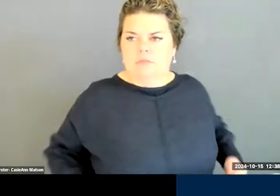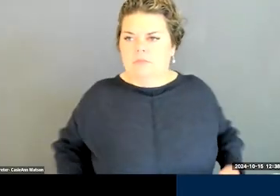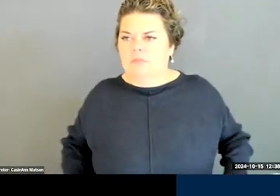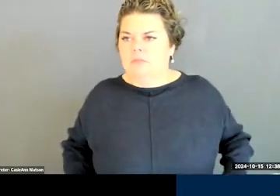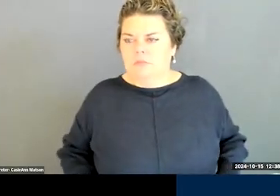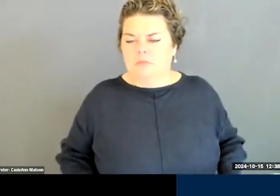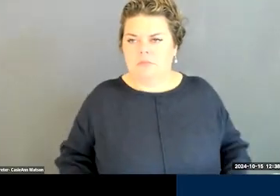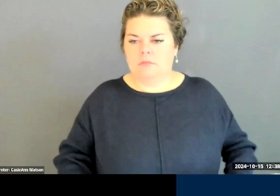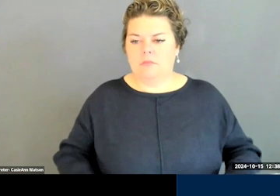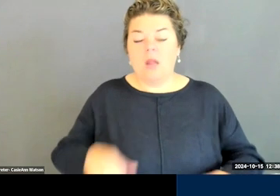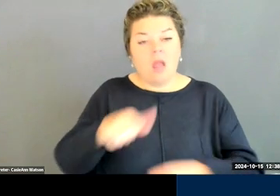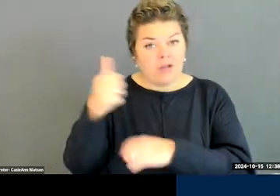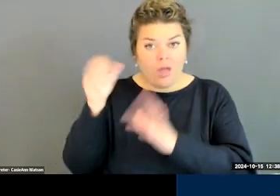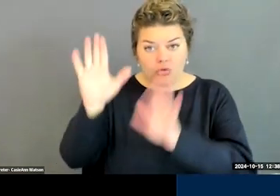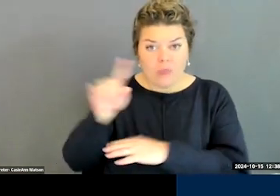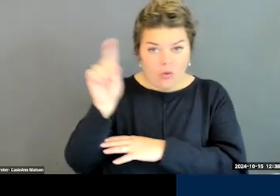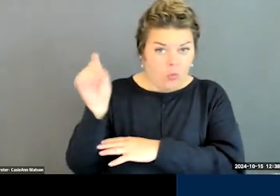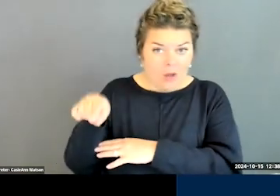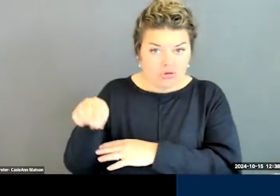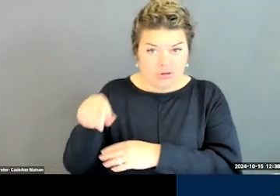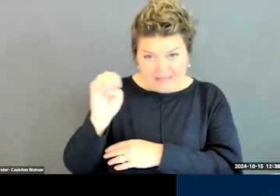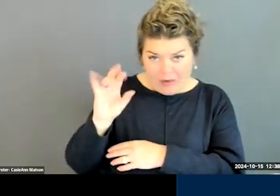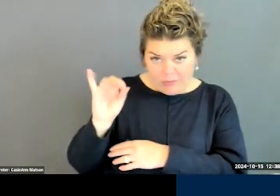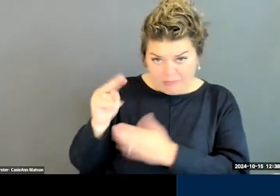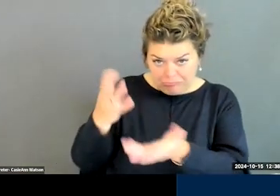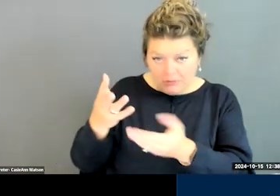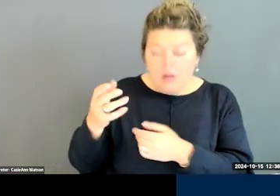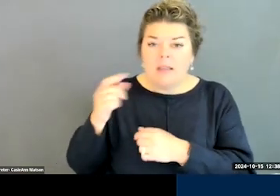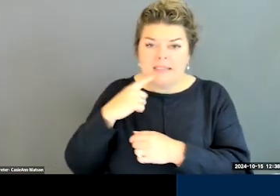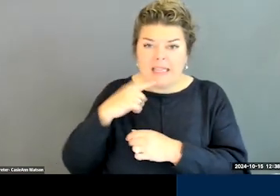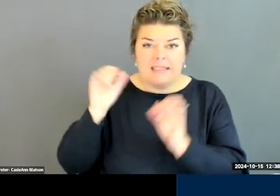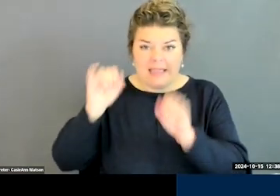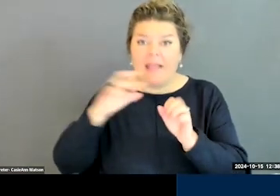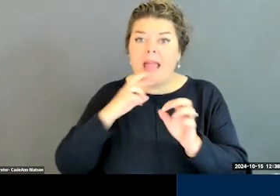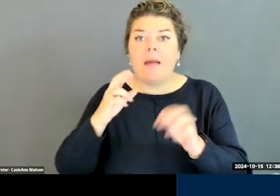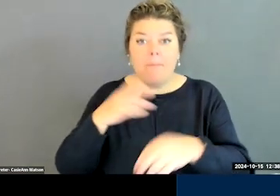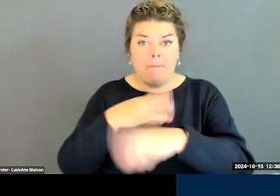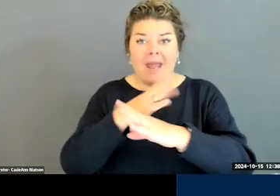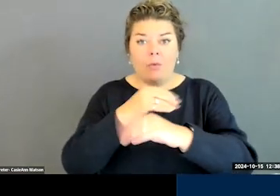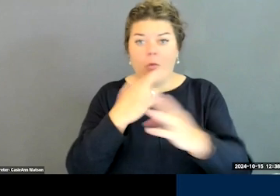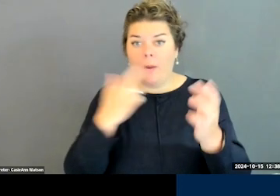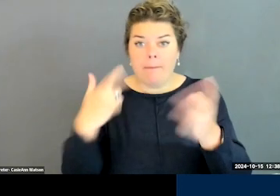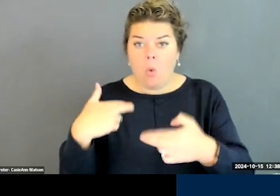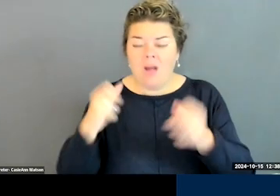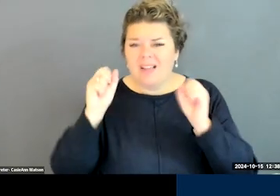[Allison] We have another great question in the chat, Erin. Can the report a barrier form be filled out anonymously